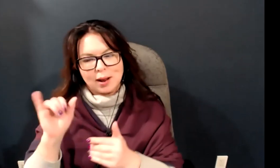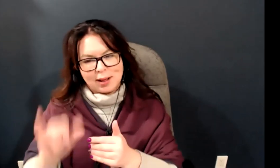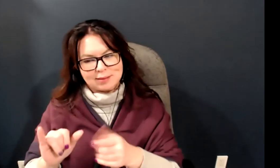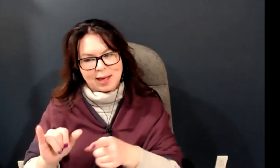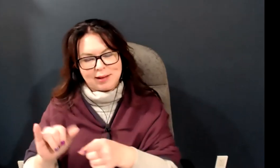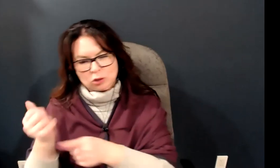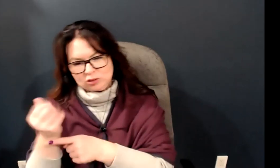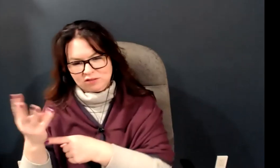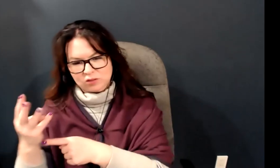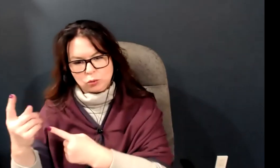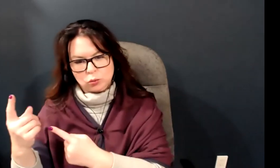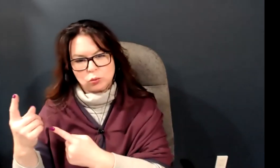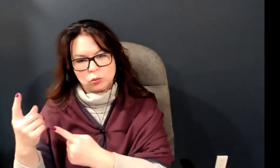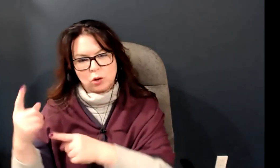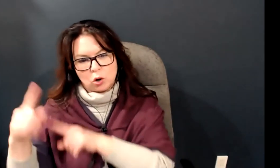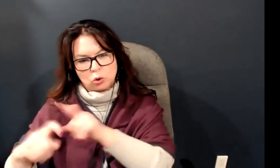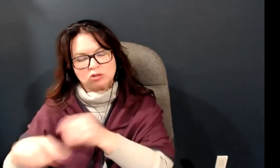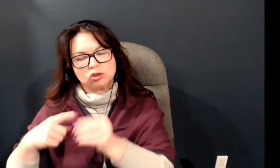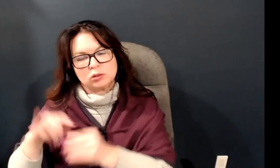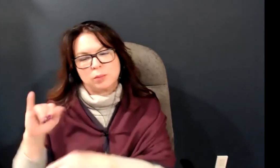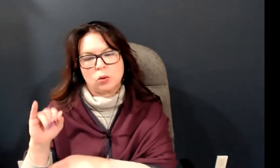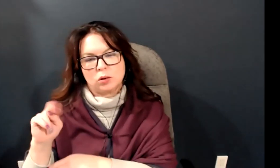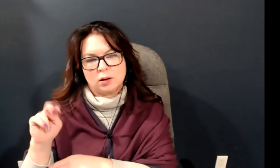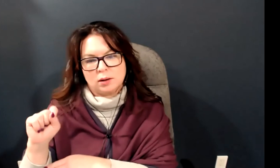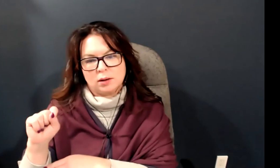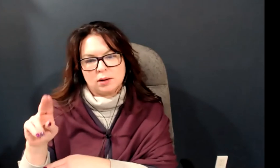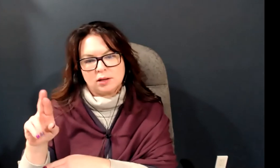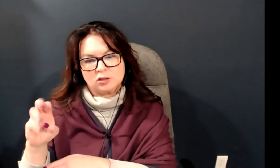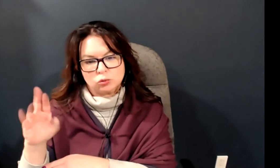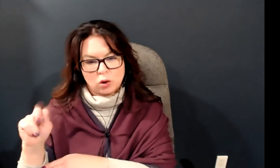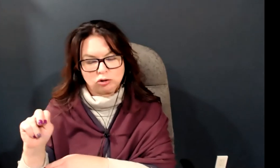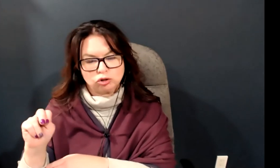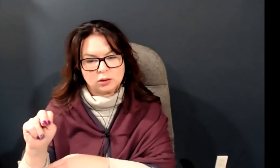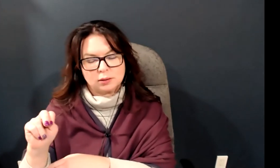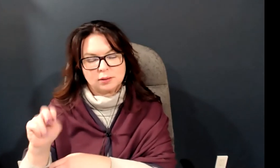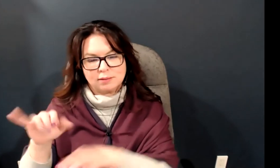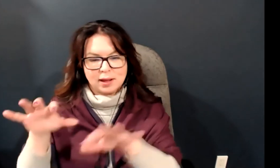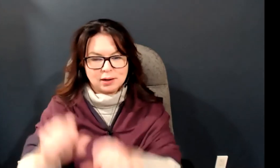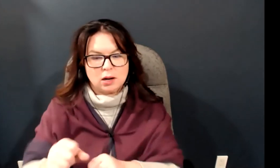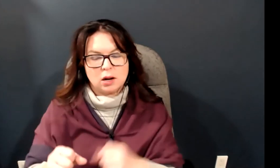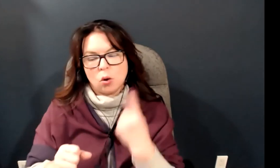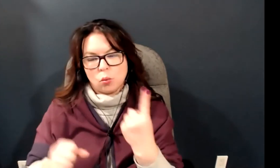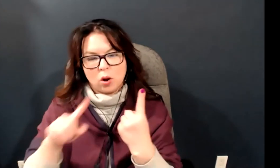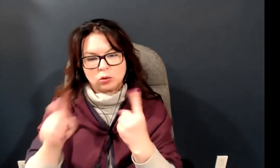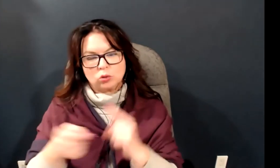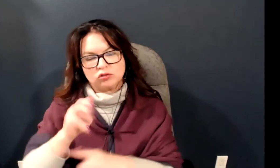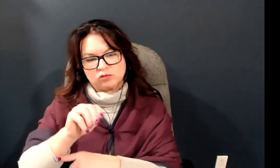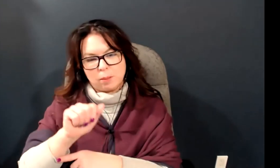so did the Krannert and we talked about the differences of what was collected in Illinois... Right, you could see this in the collection in Philadelphia.